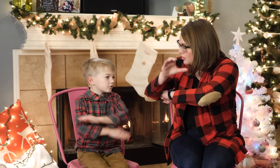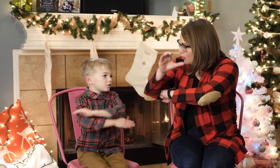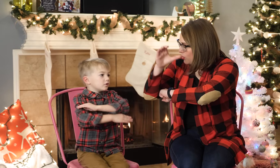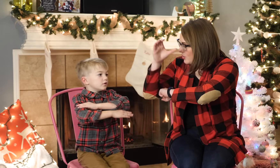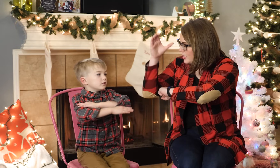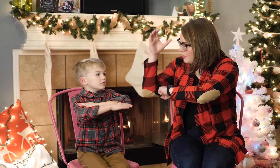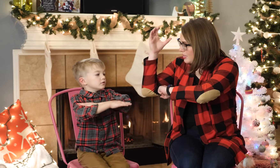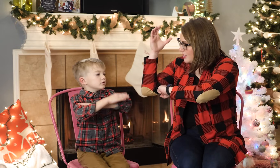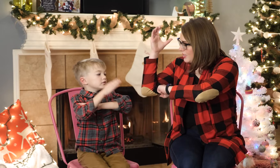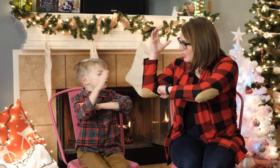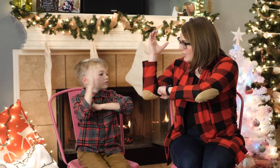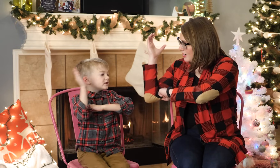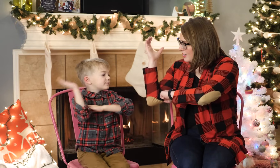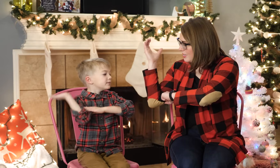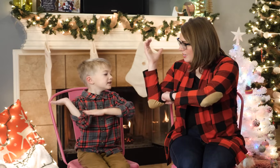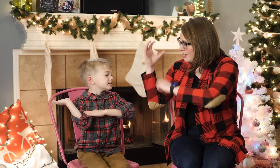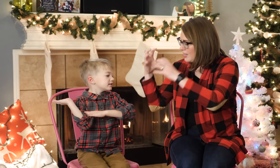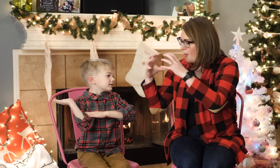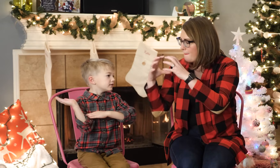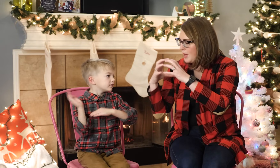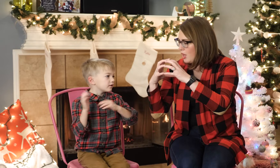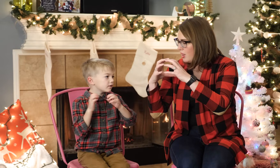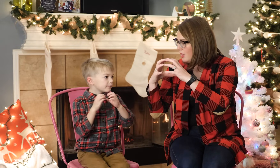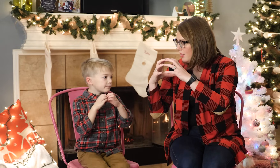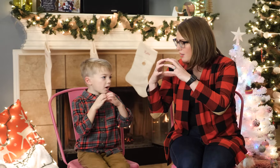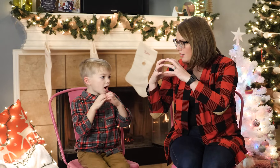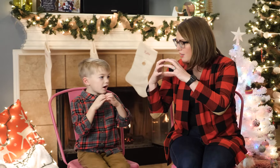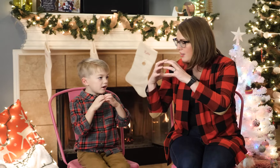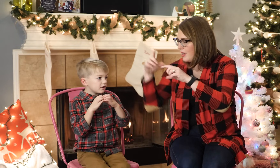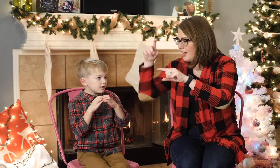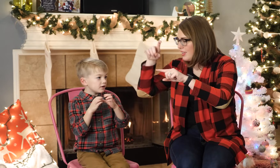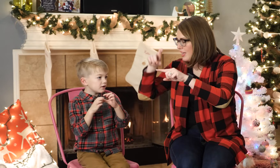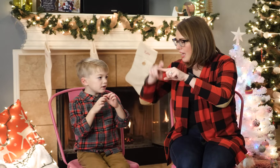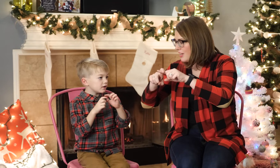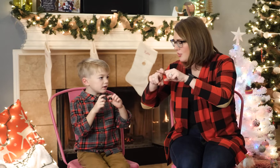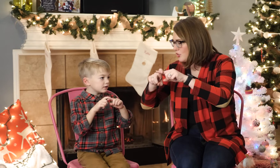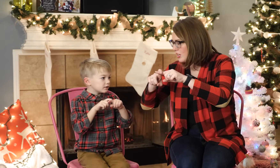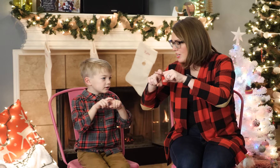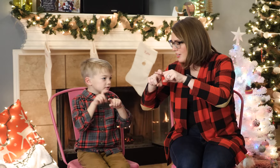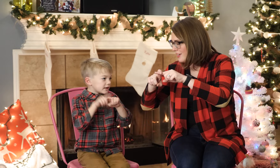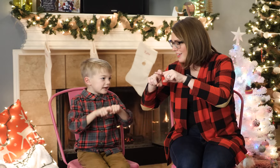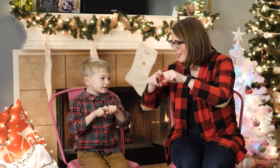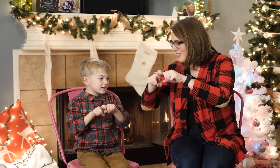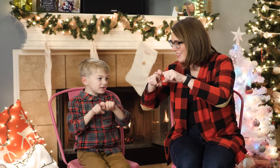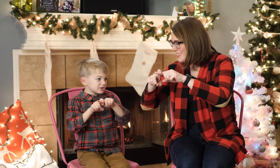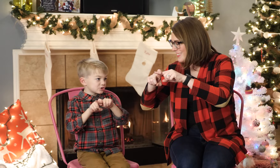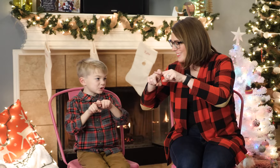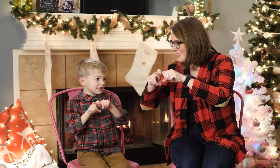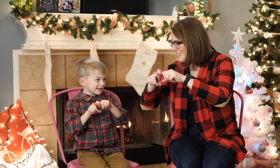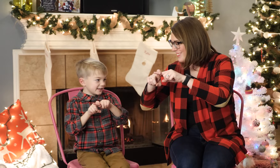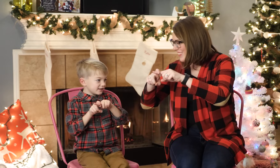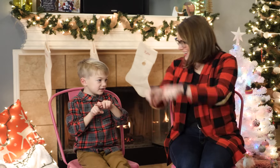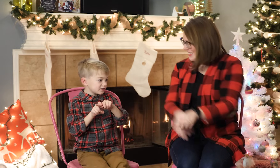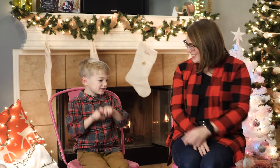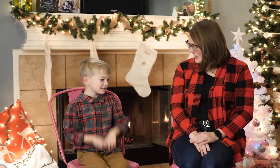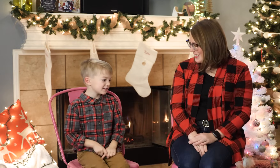So Christmas. Christmas. Ball. Ball. And then hang on the tree. Hang on a tree. Very good.